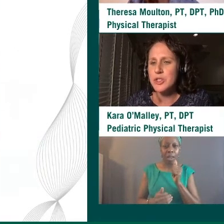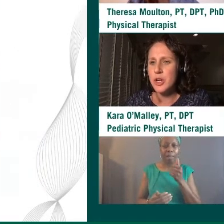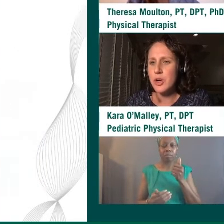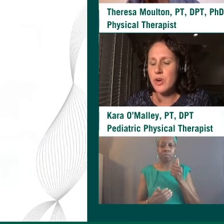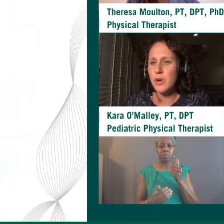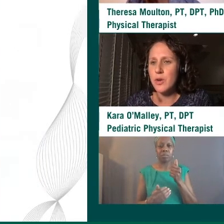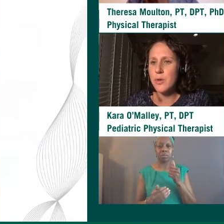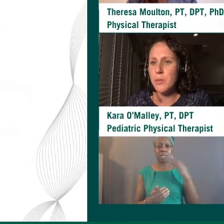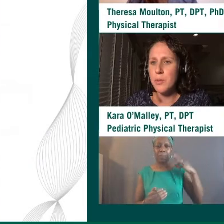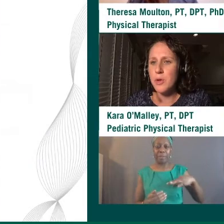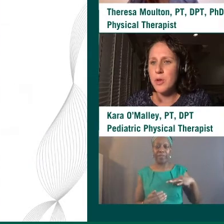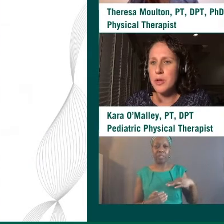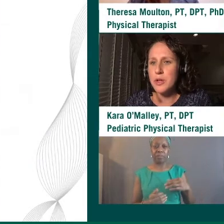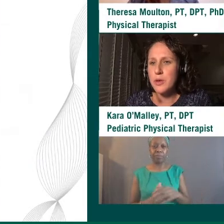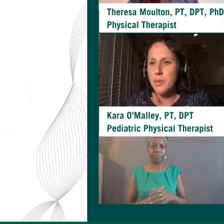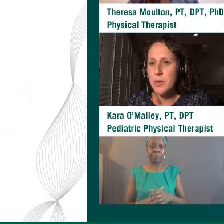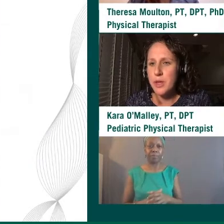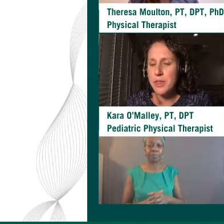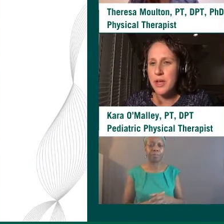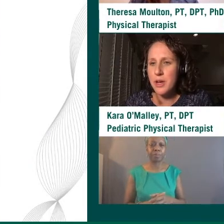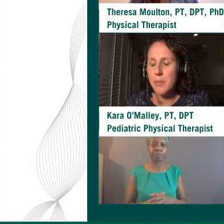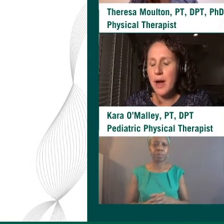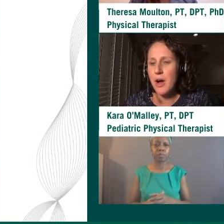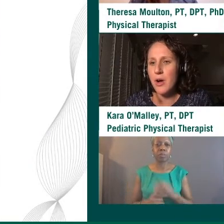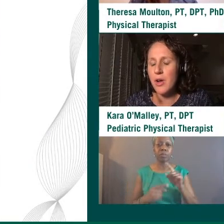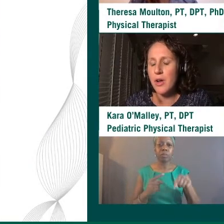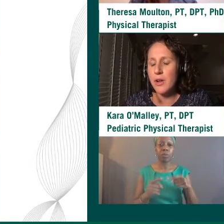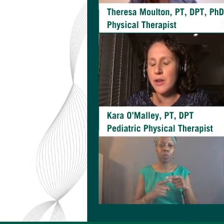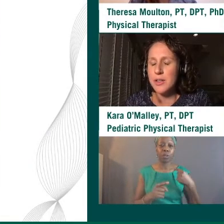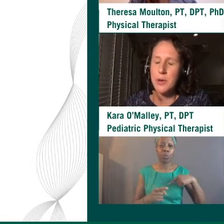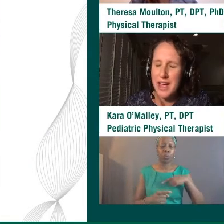So, when we think about...